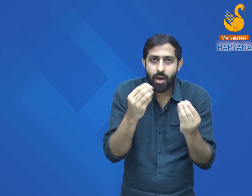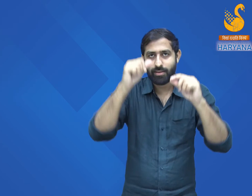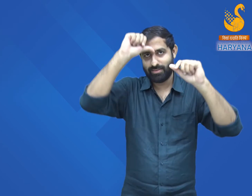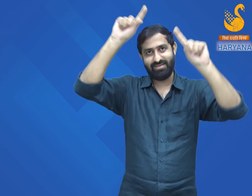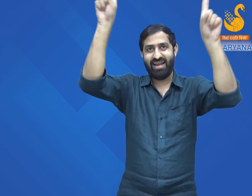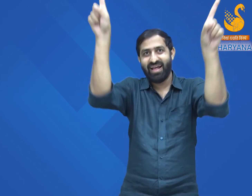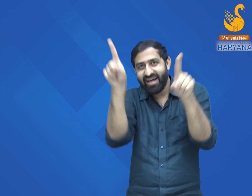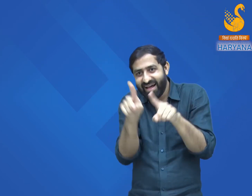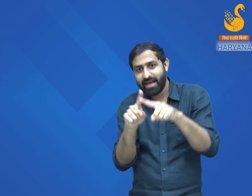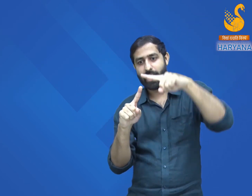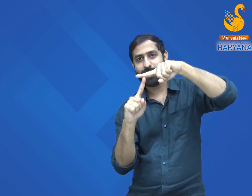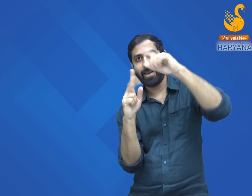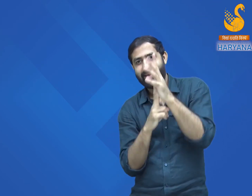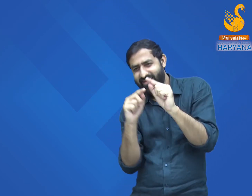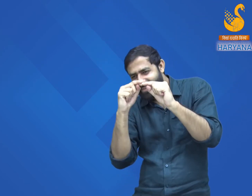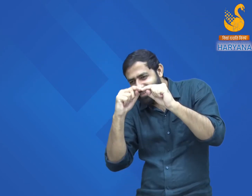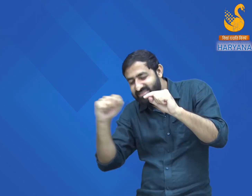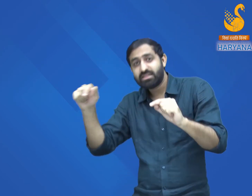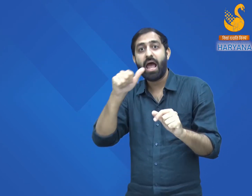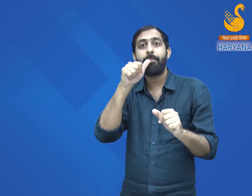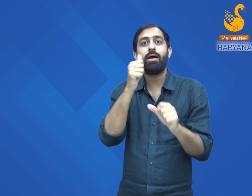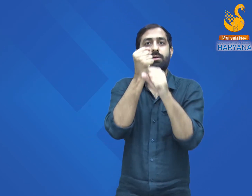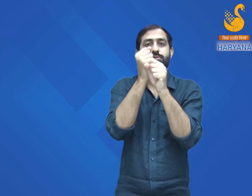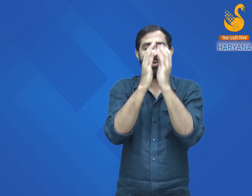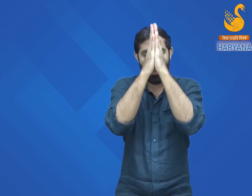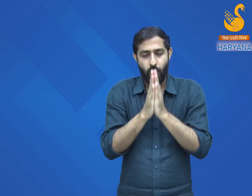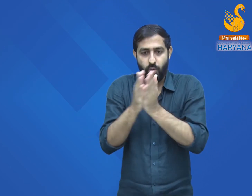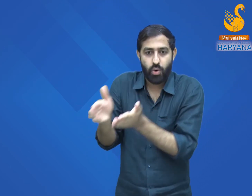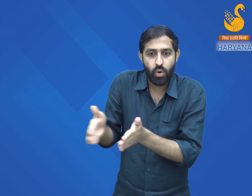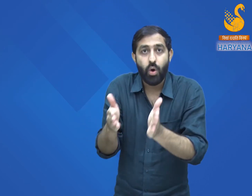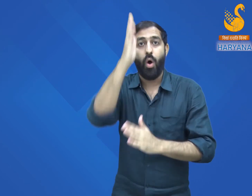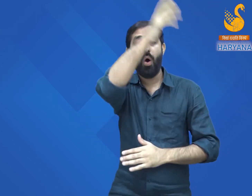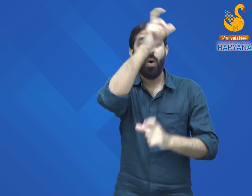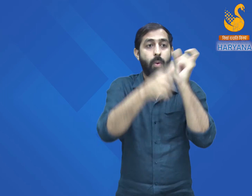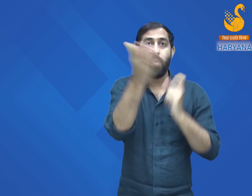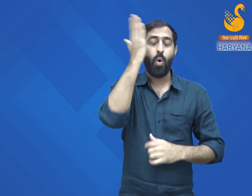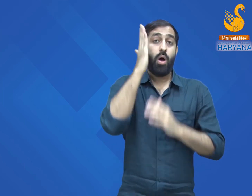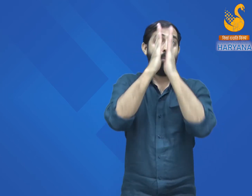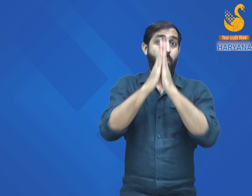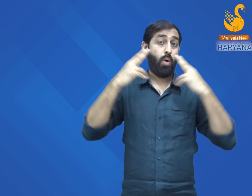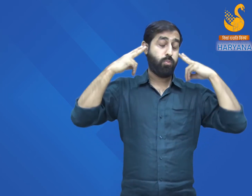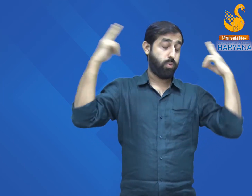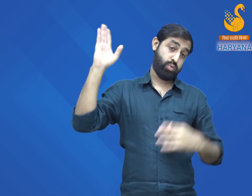We also talk about sacred holy rivers of south India which is worshiped by many people.